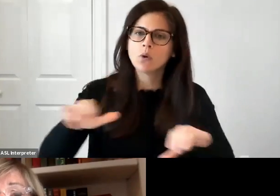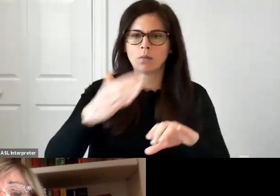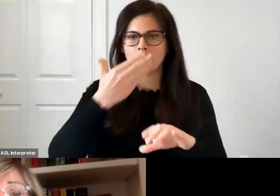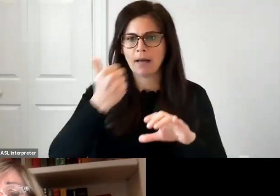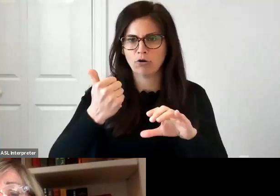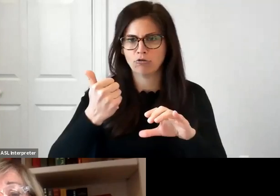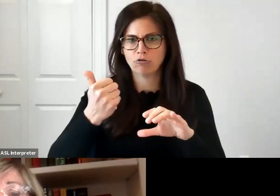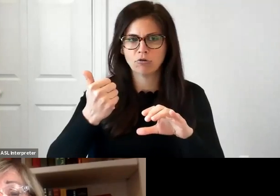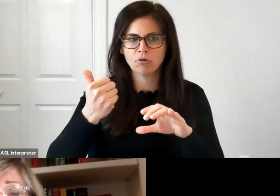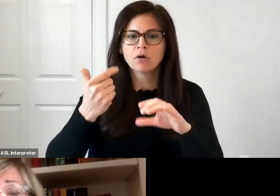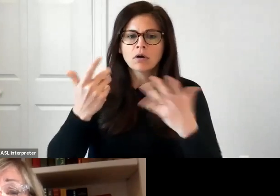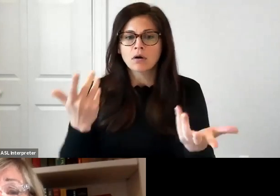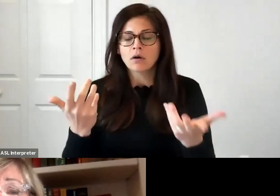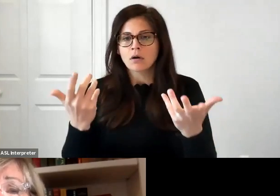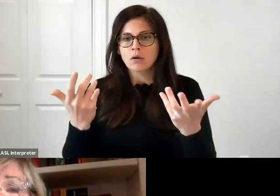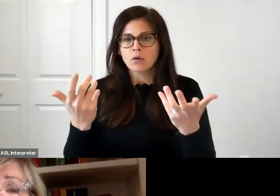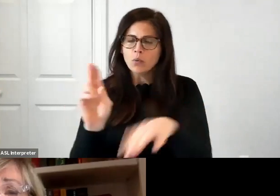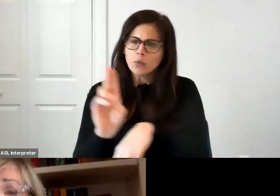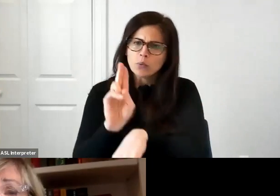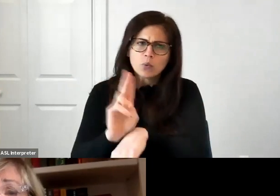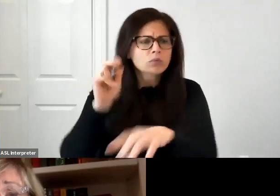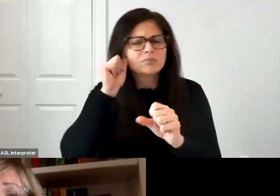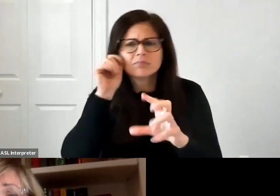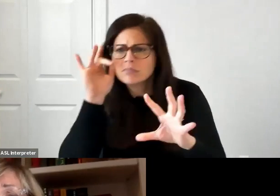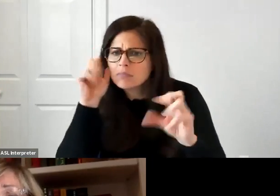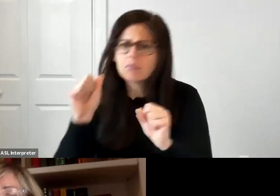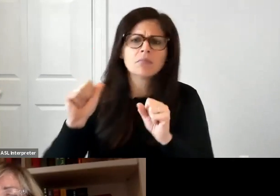And we must use the incredible power of culture